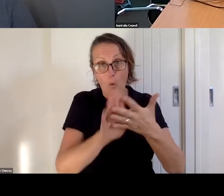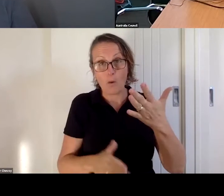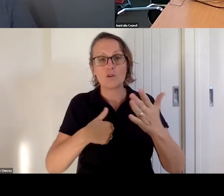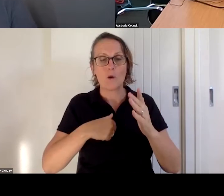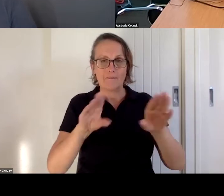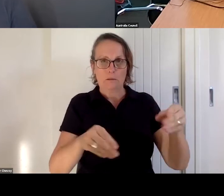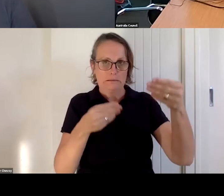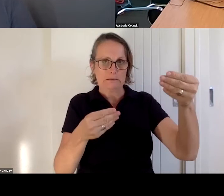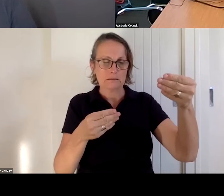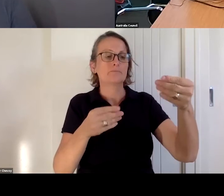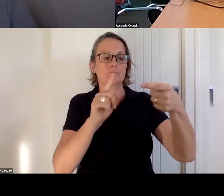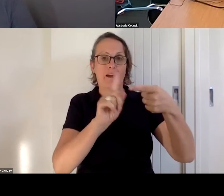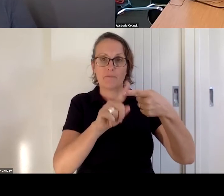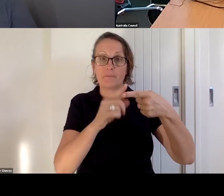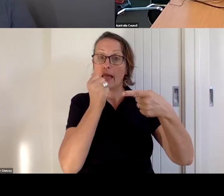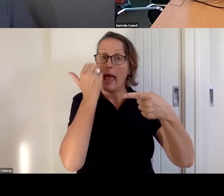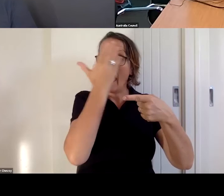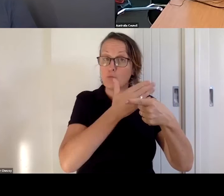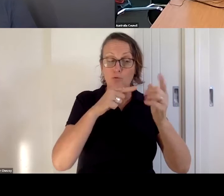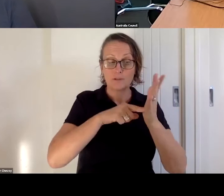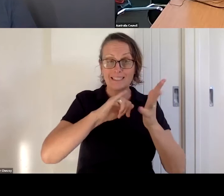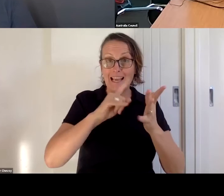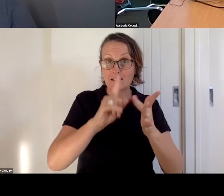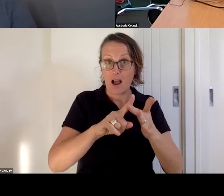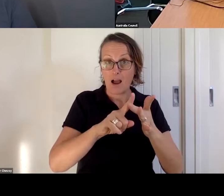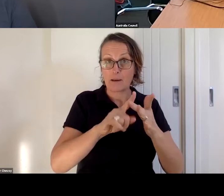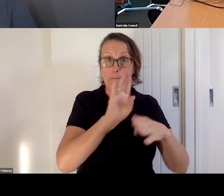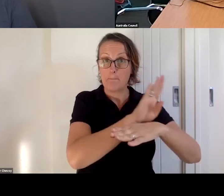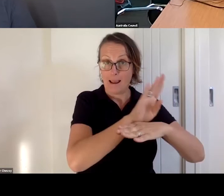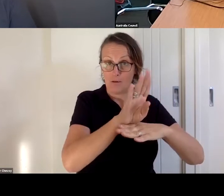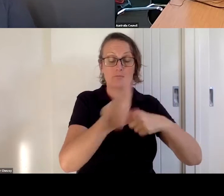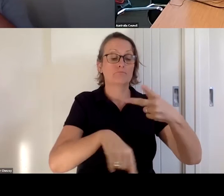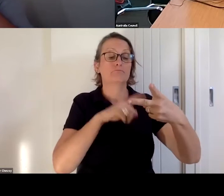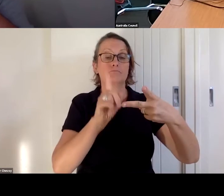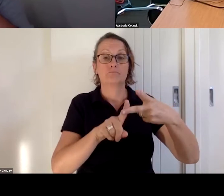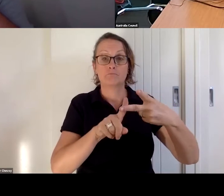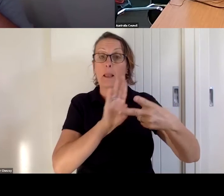We have Aboriginal and Torres Strait Islander Arts Panel. The Community